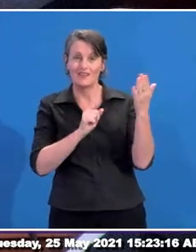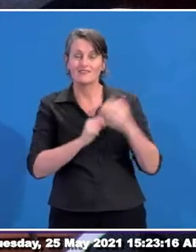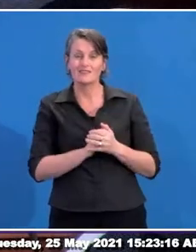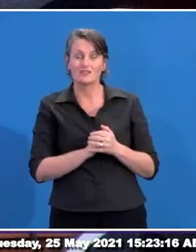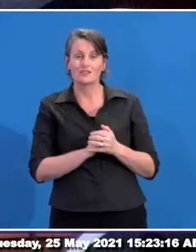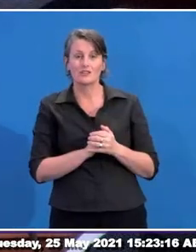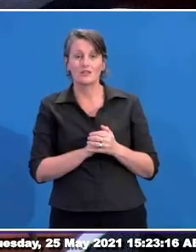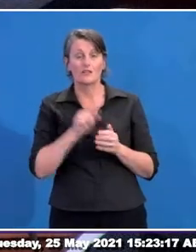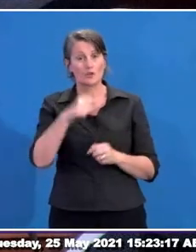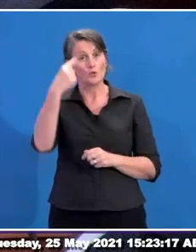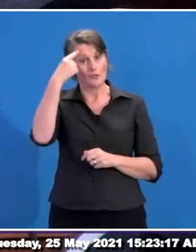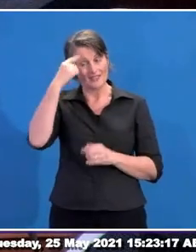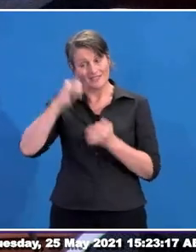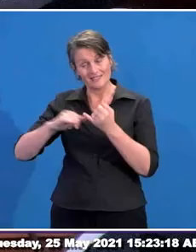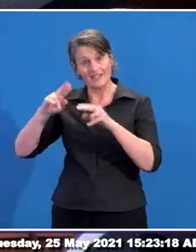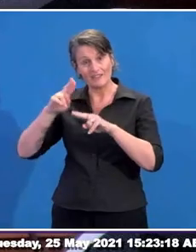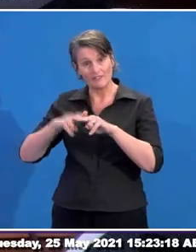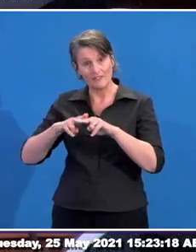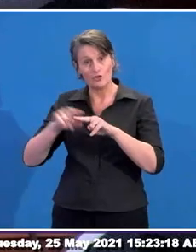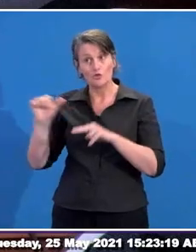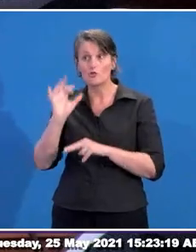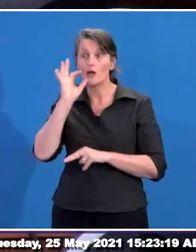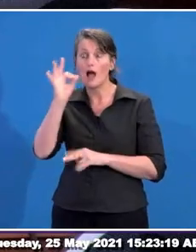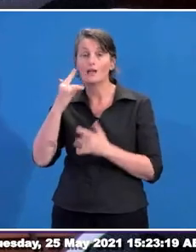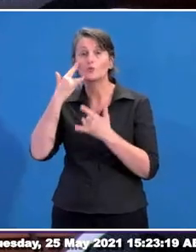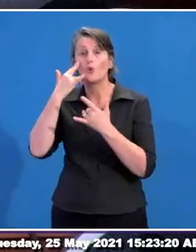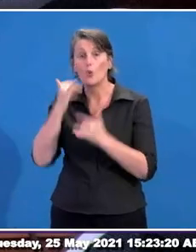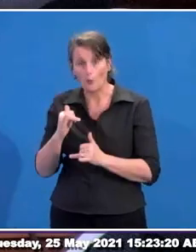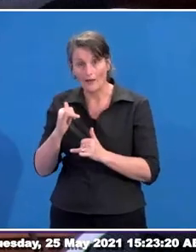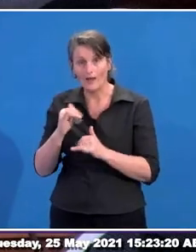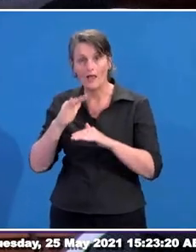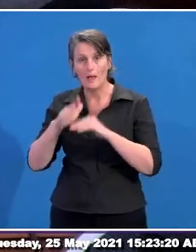Sunnyfield obtain legal advice on taking disciplinary action against